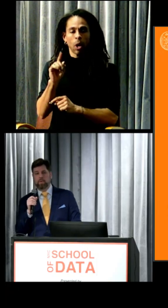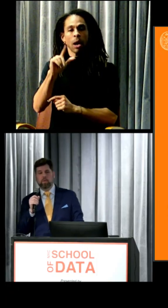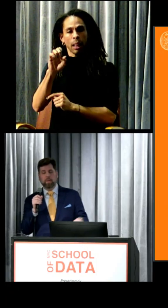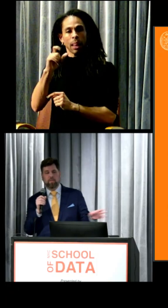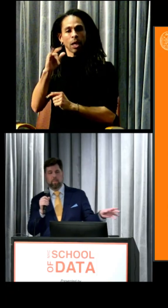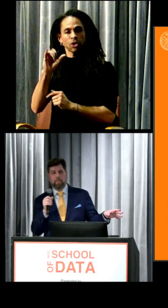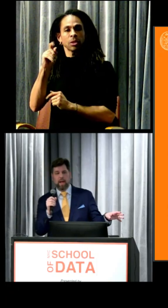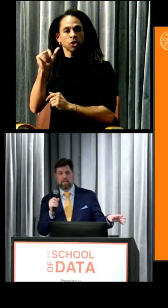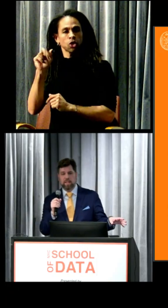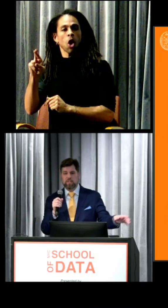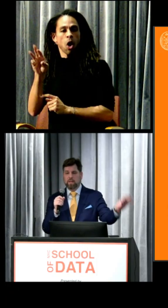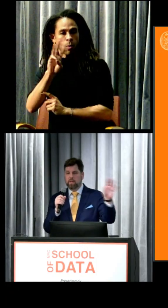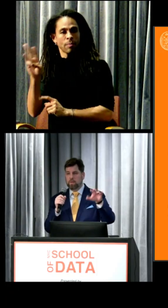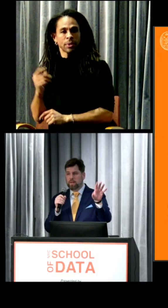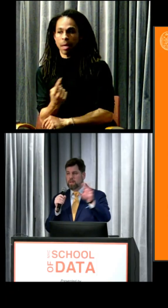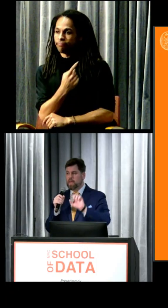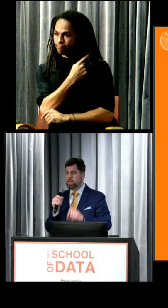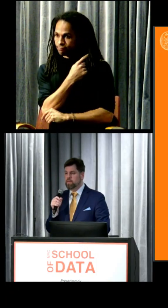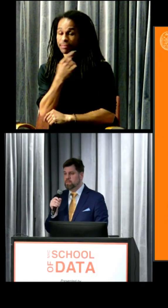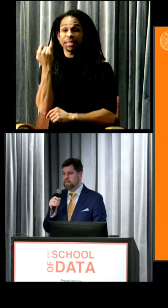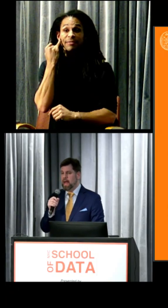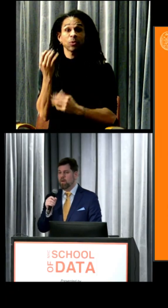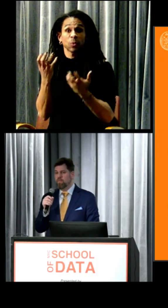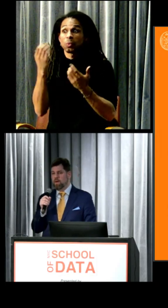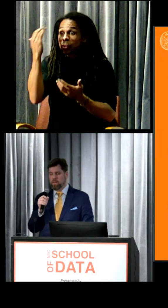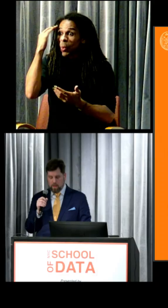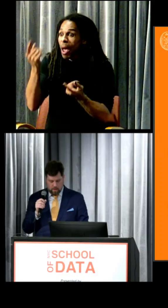This was the clearest way to get the cause-and -effect messaging across.